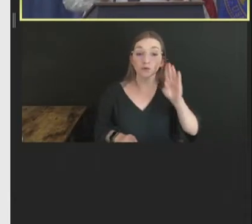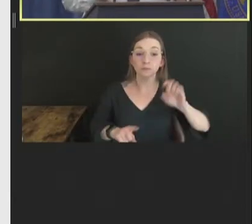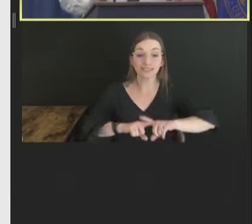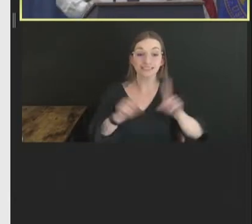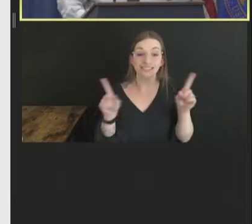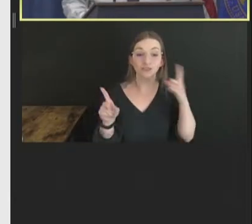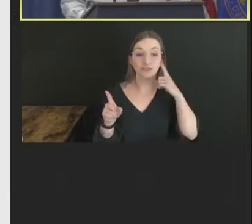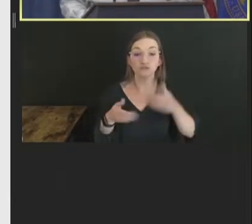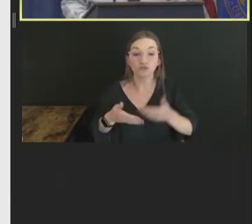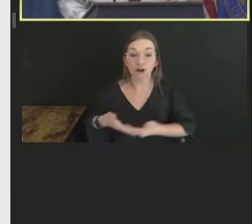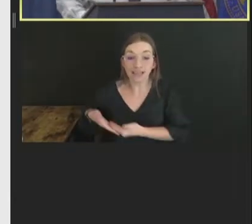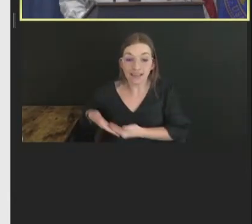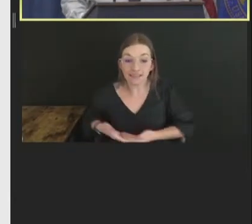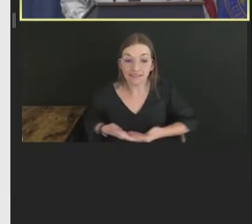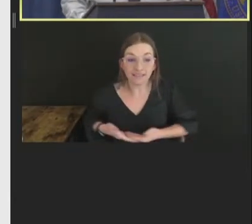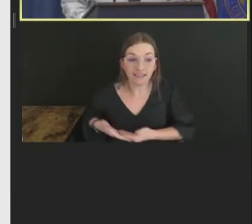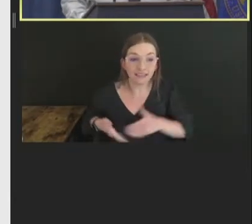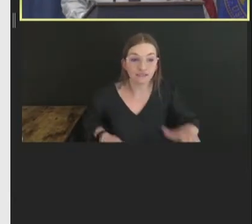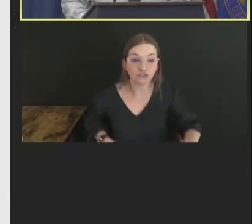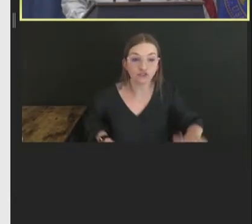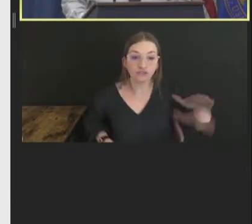to safe levels of immunity from COVID-19 as well.